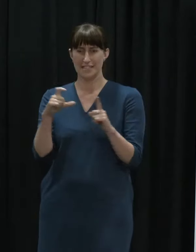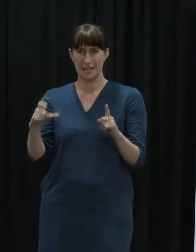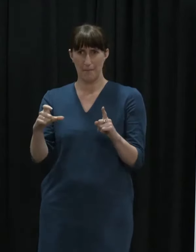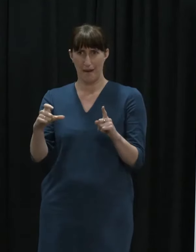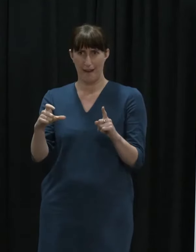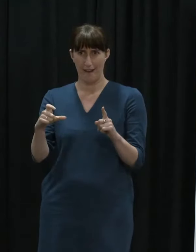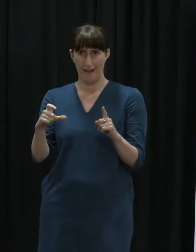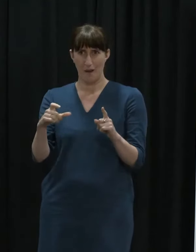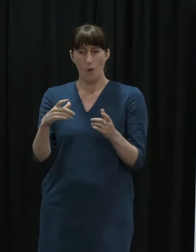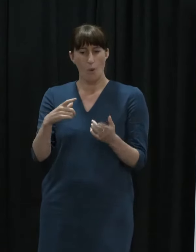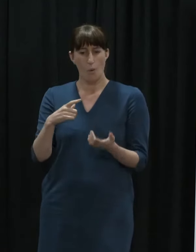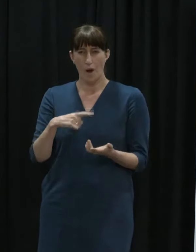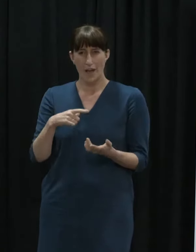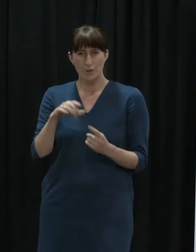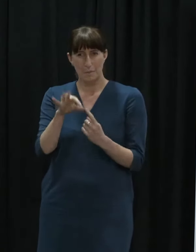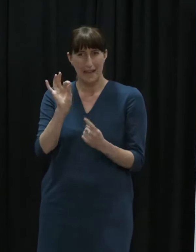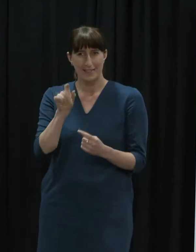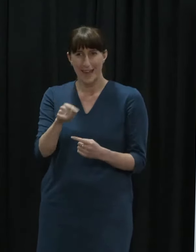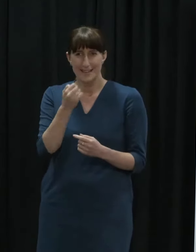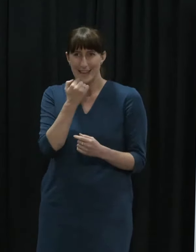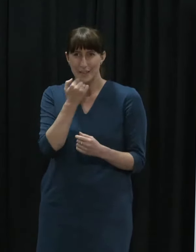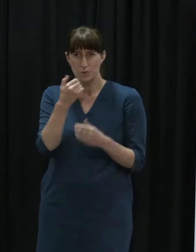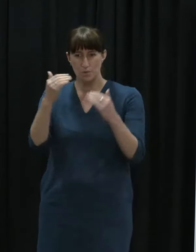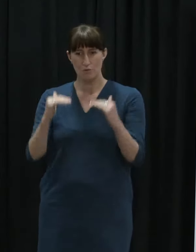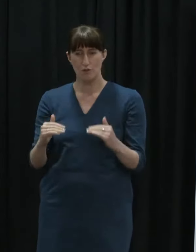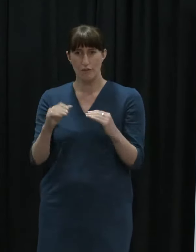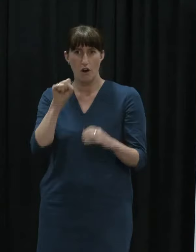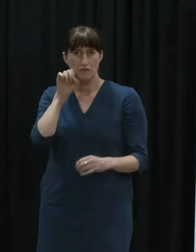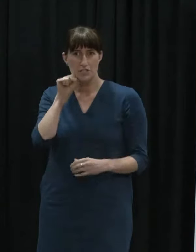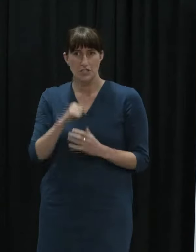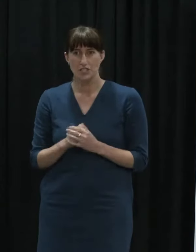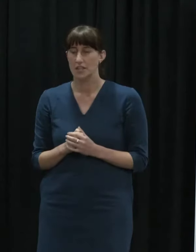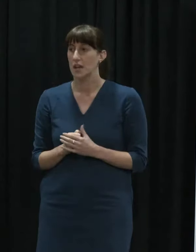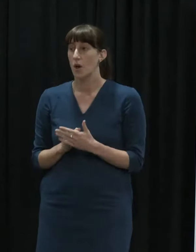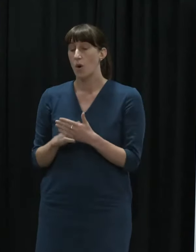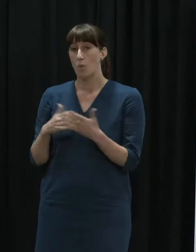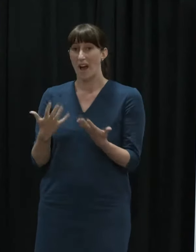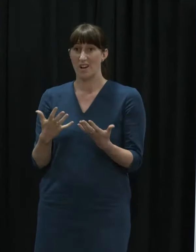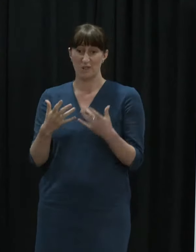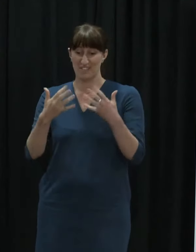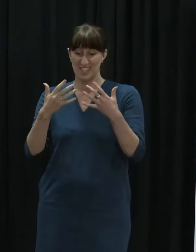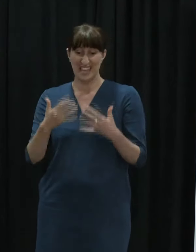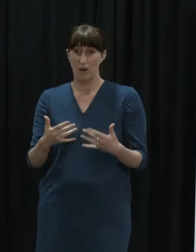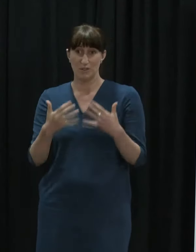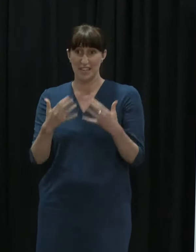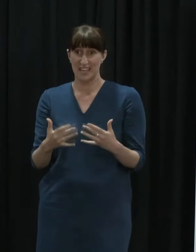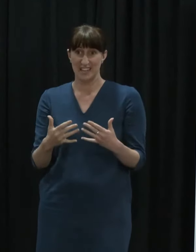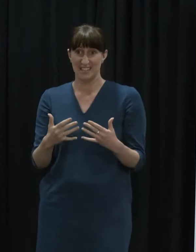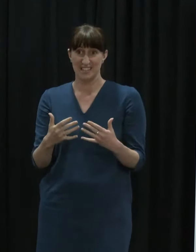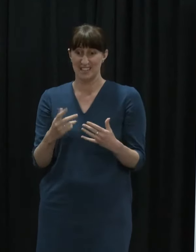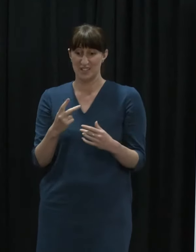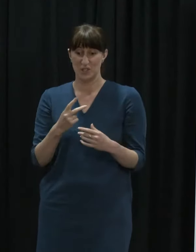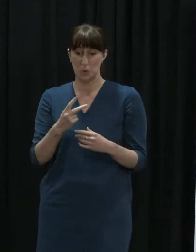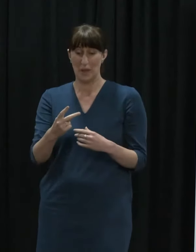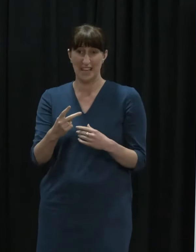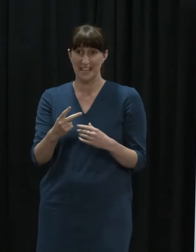Could you or Dr Bloomfield explain the rationale behind the date of the 30th? What particular reason?